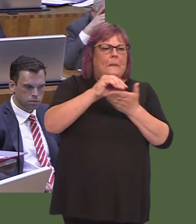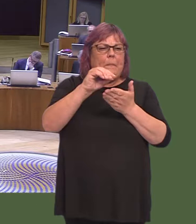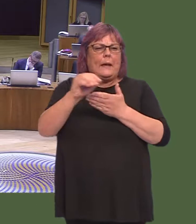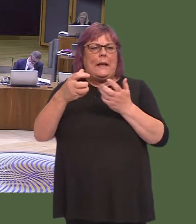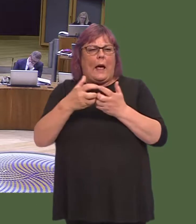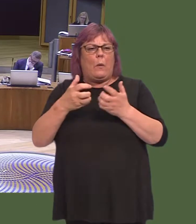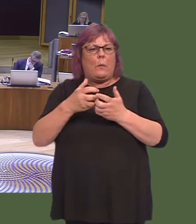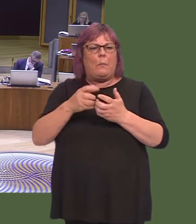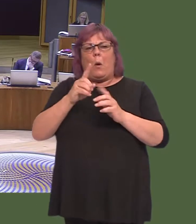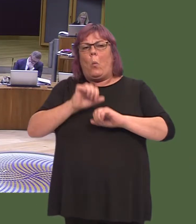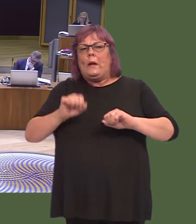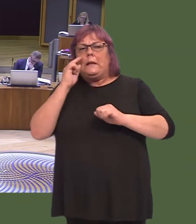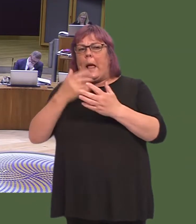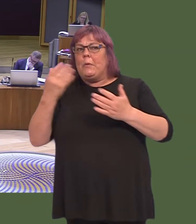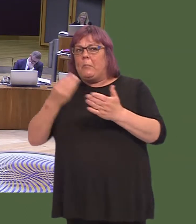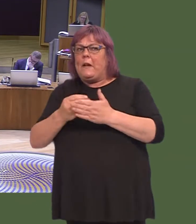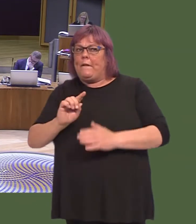Caroline Jones AM: Thank you for that answer, First Minister.